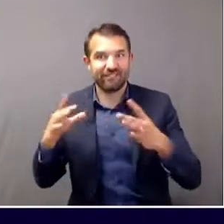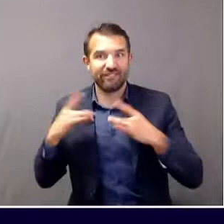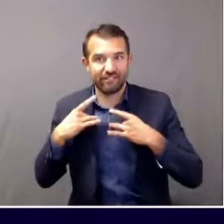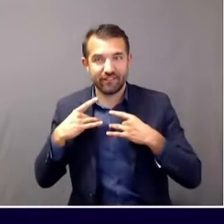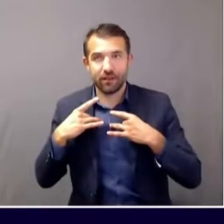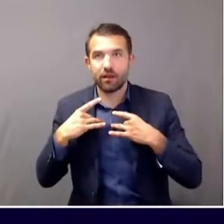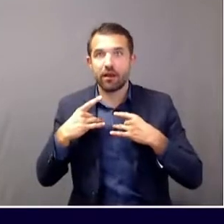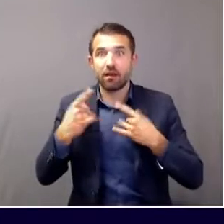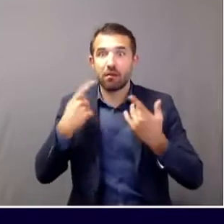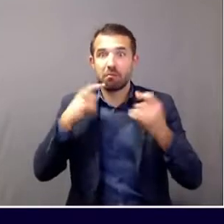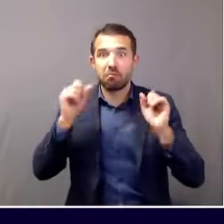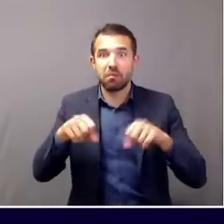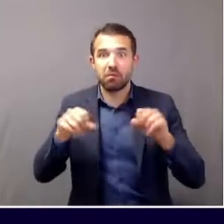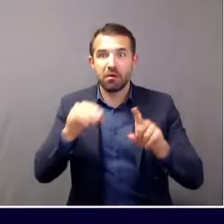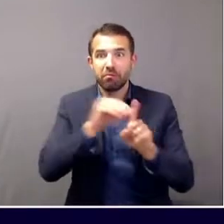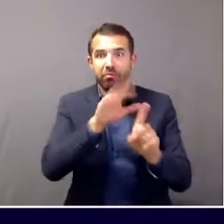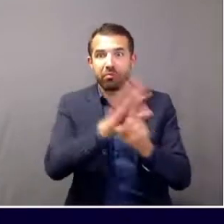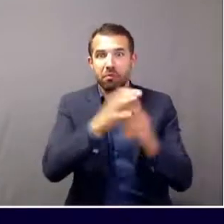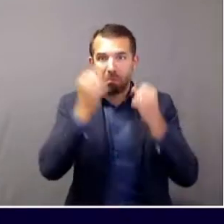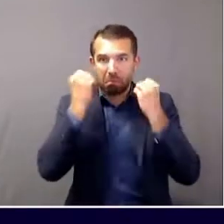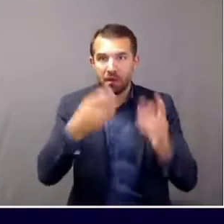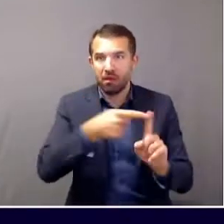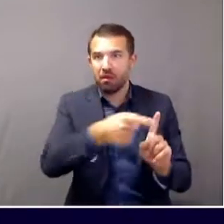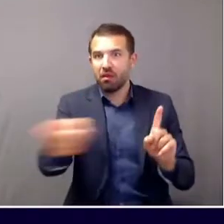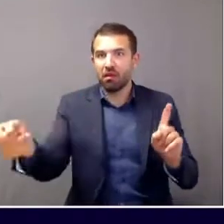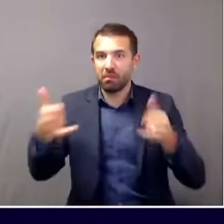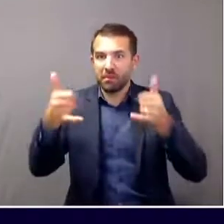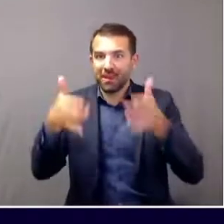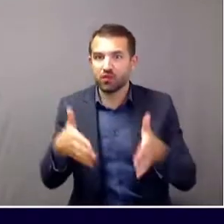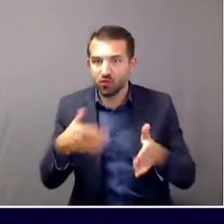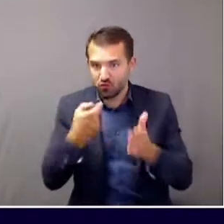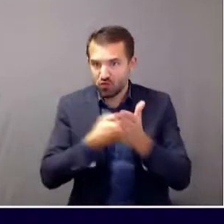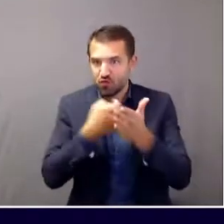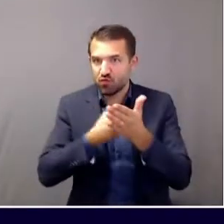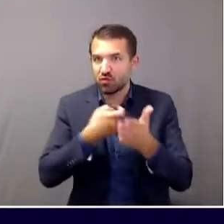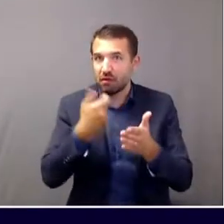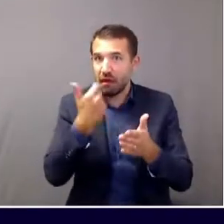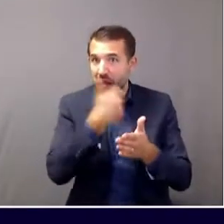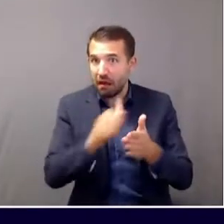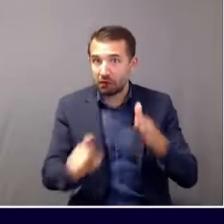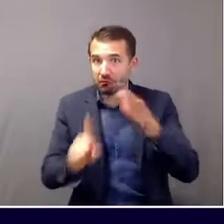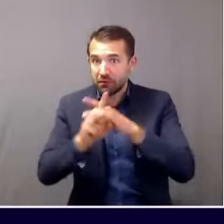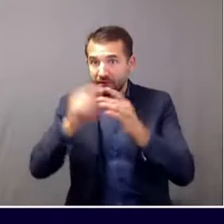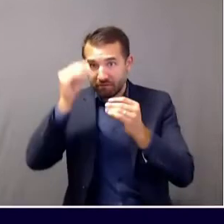with our epidemiology team